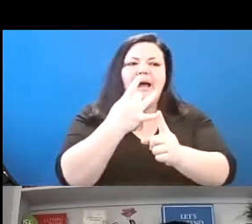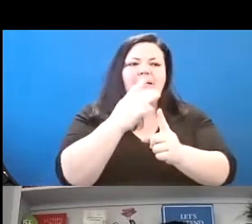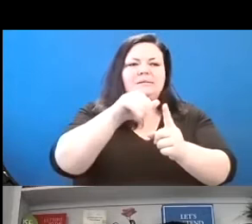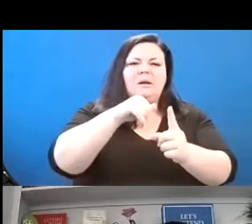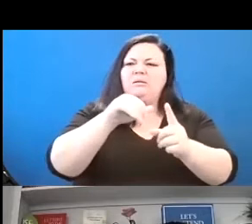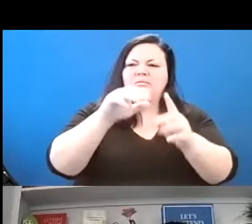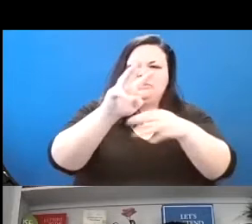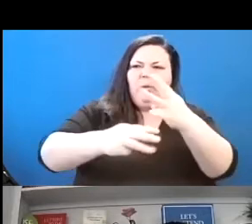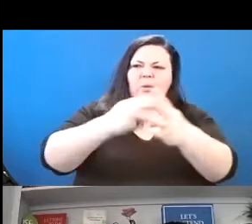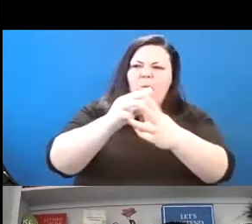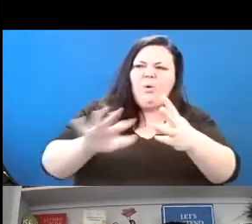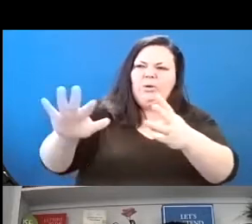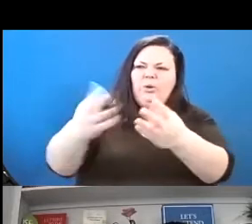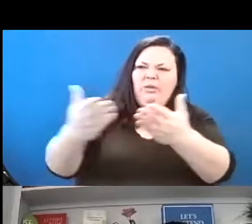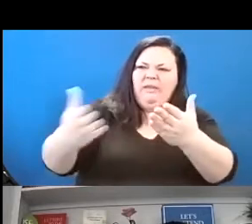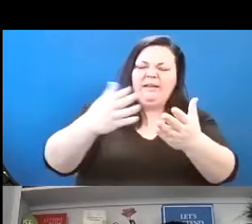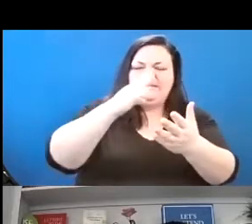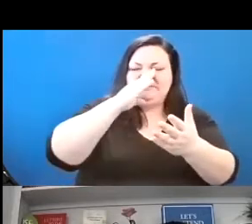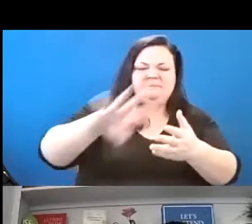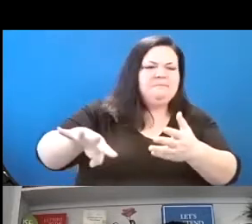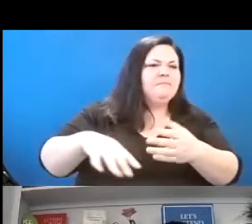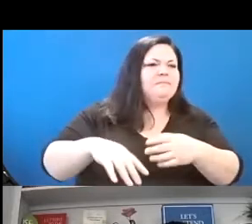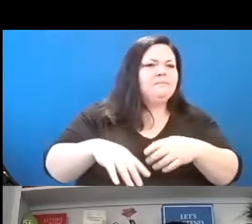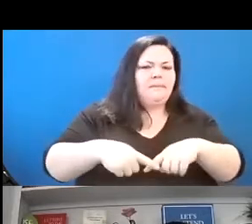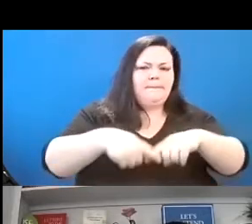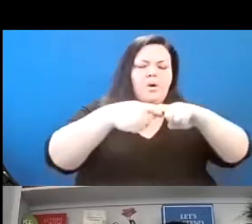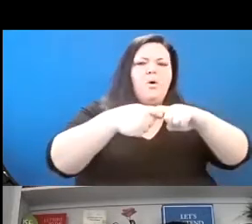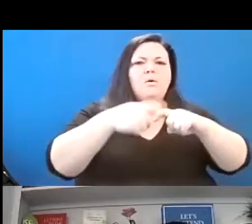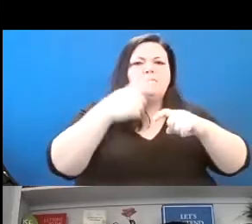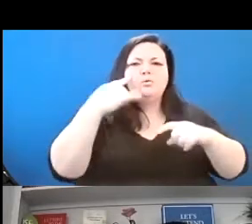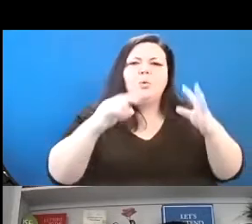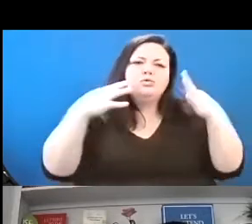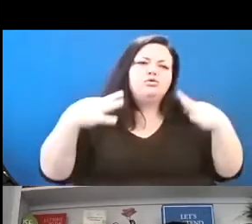she pauses. Gold chains and pearls bright as poured milk